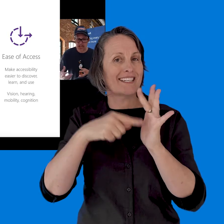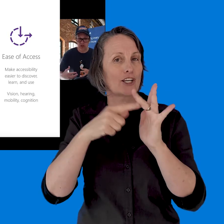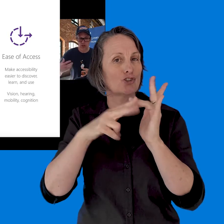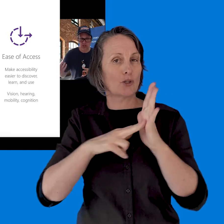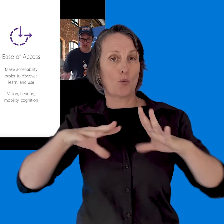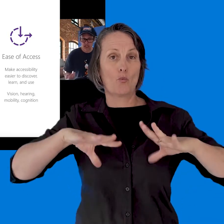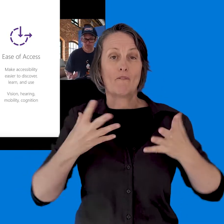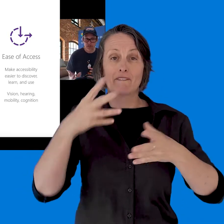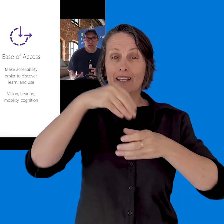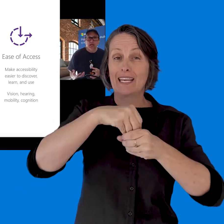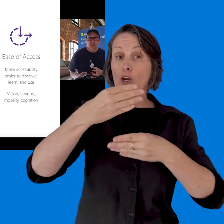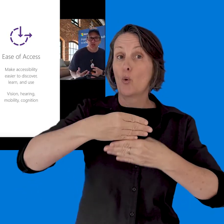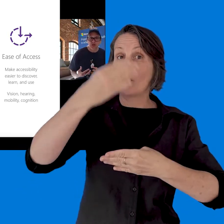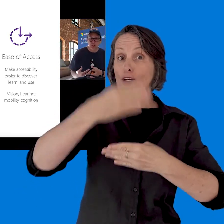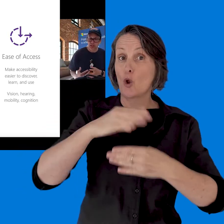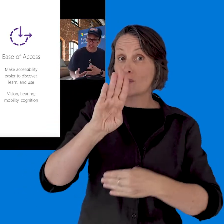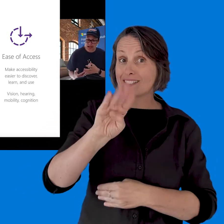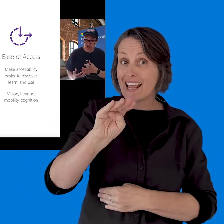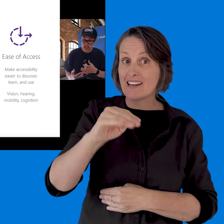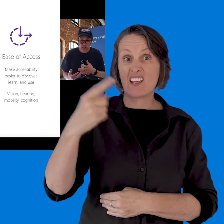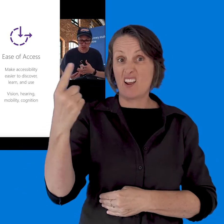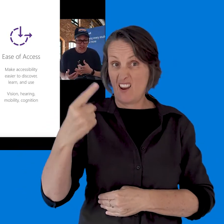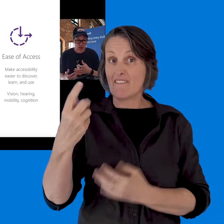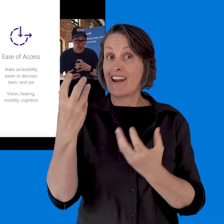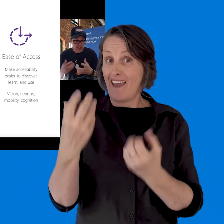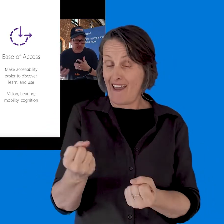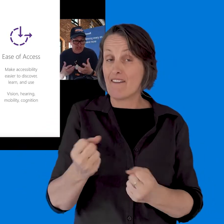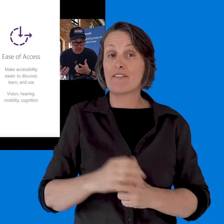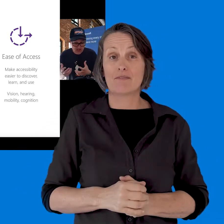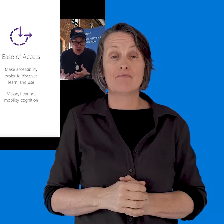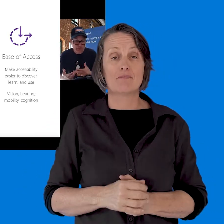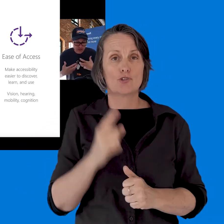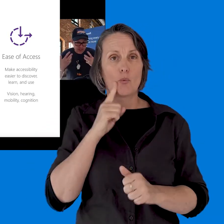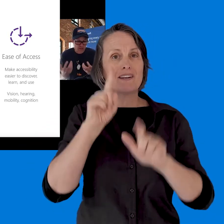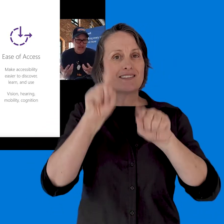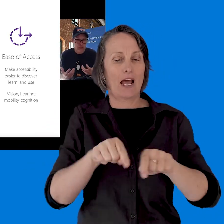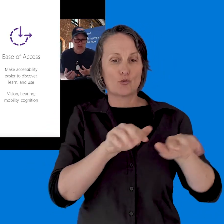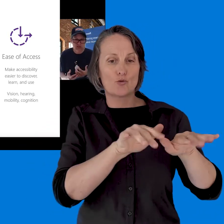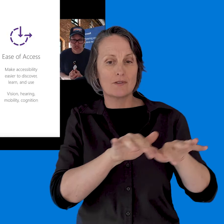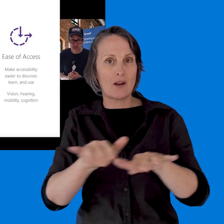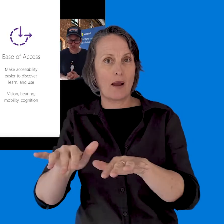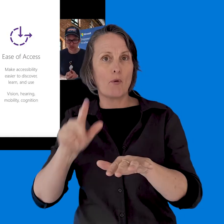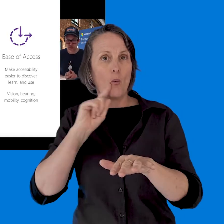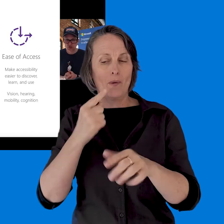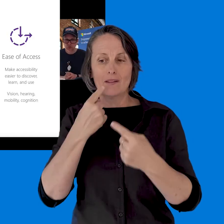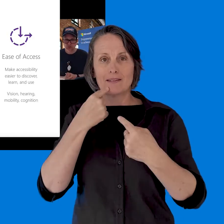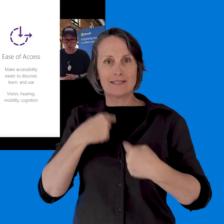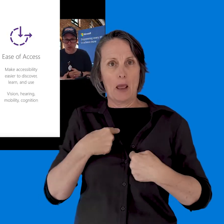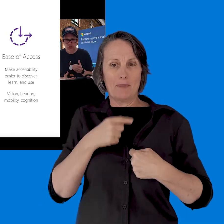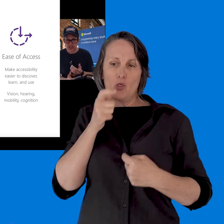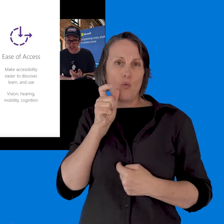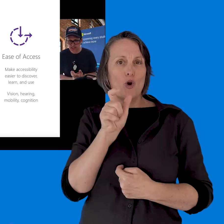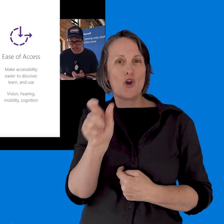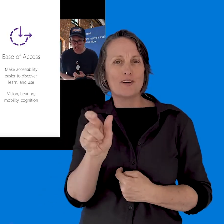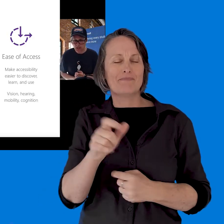10 and Windows 11 so that you can actually, you know, as you're starting to type, it's gonna make those suggestions to you. We looked at dictate.